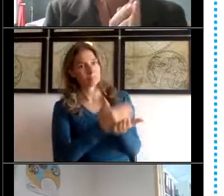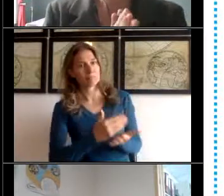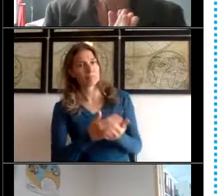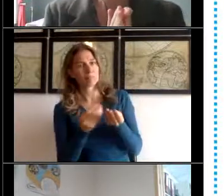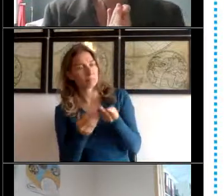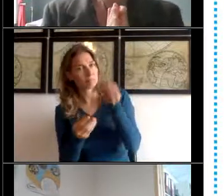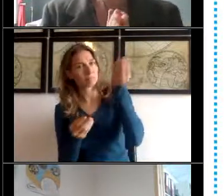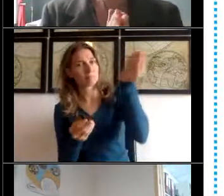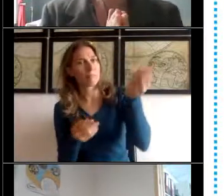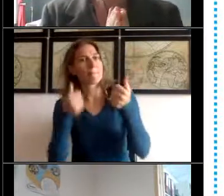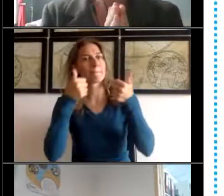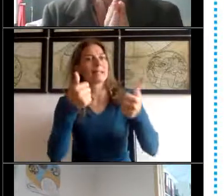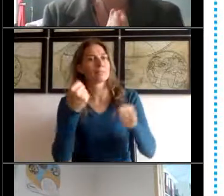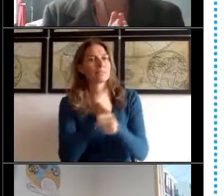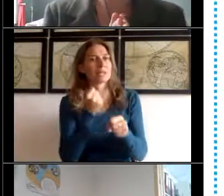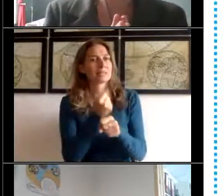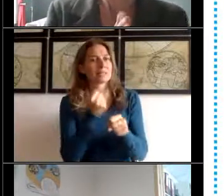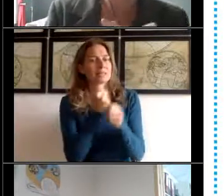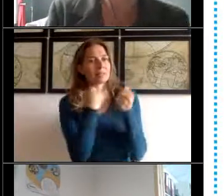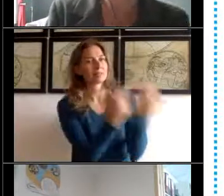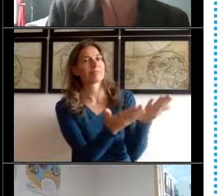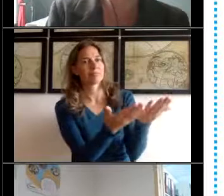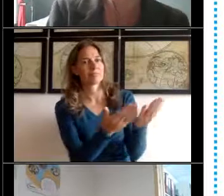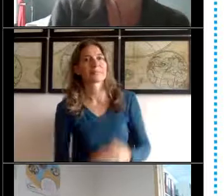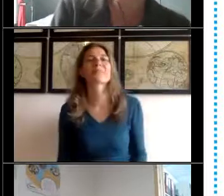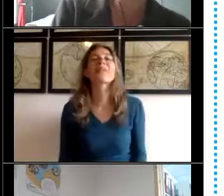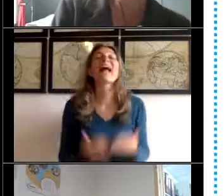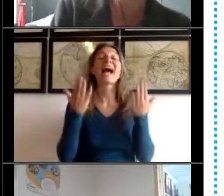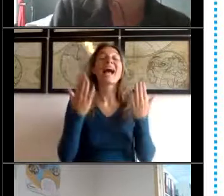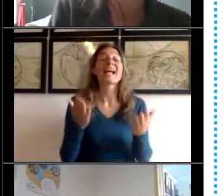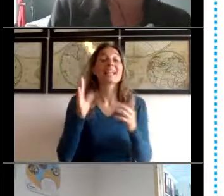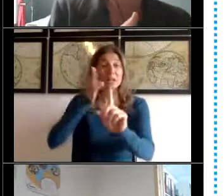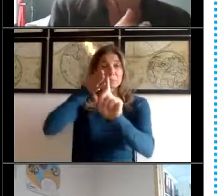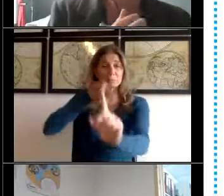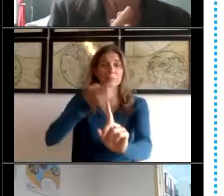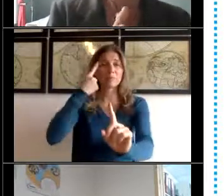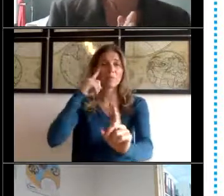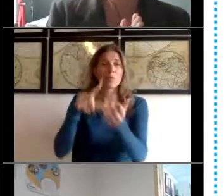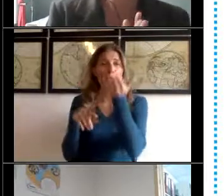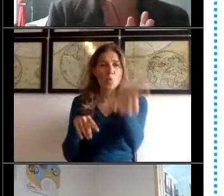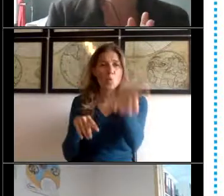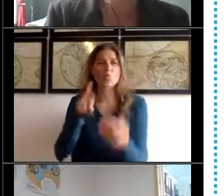Now I have a very specific question for Regina. So, it says: